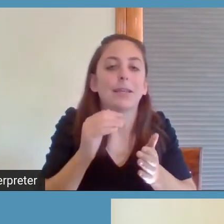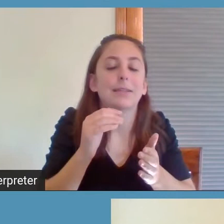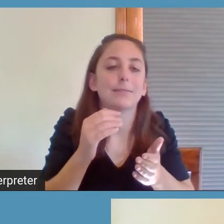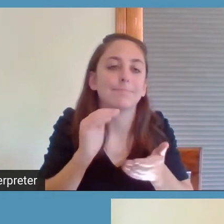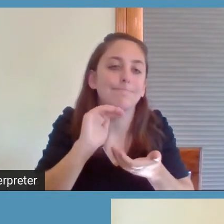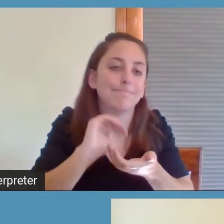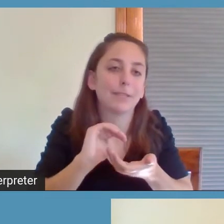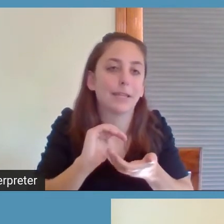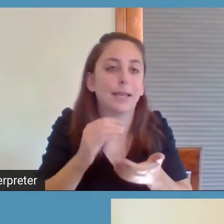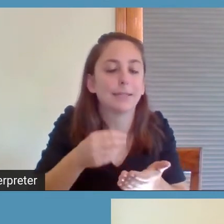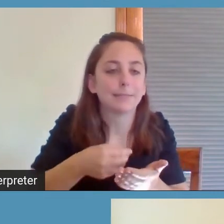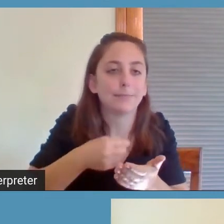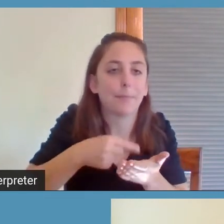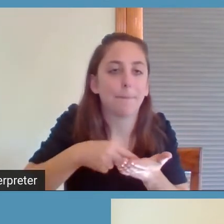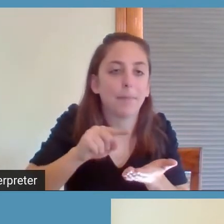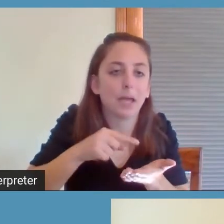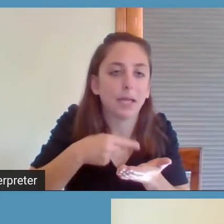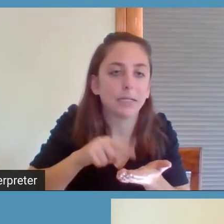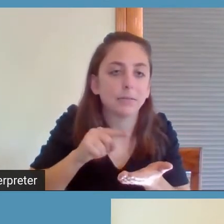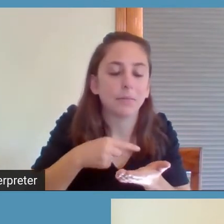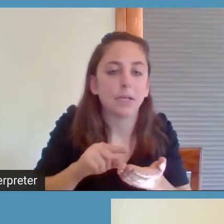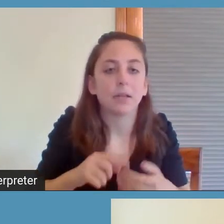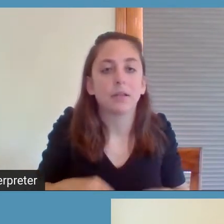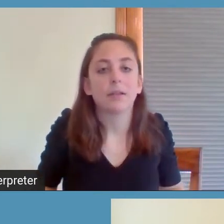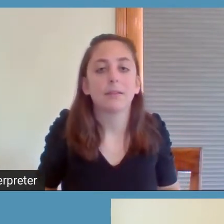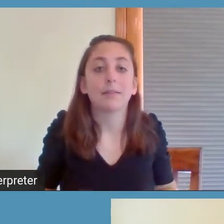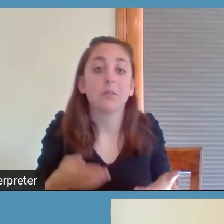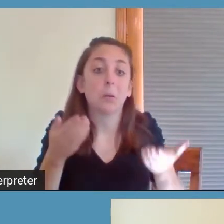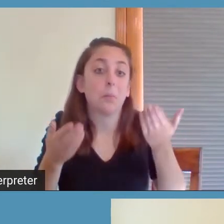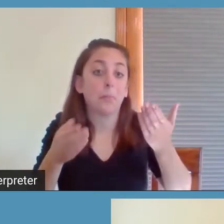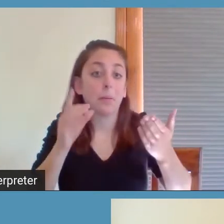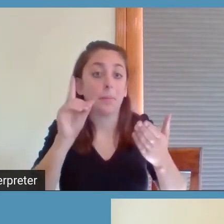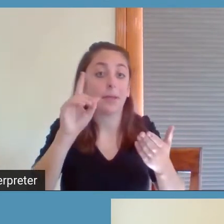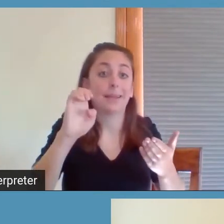all the time like we don't know there might be delta then after that the sigma whatever